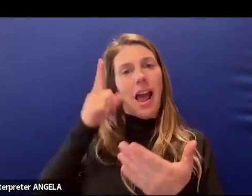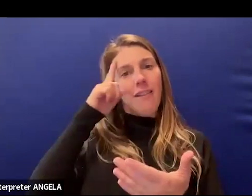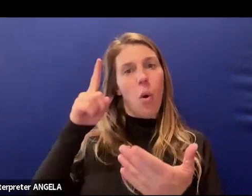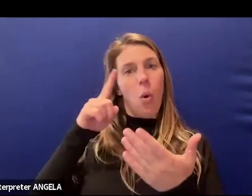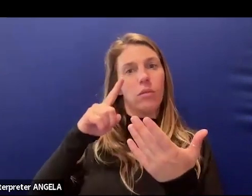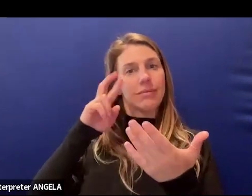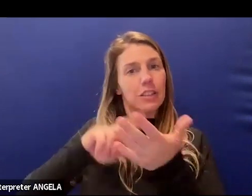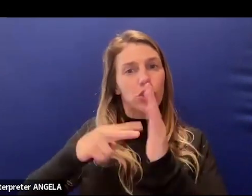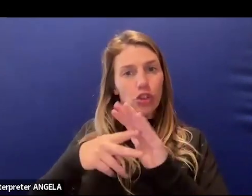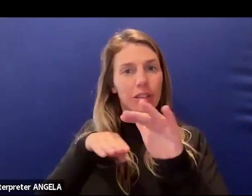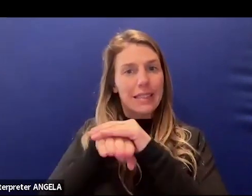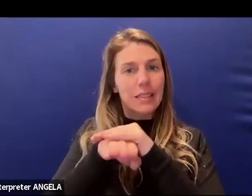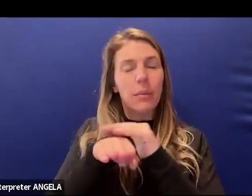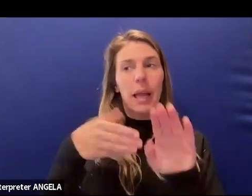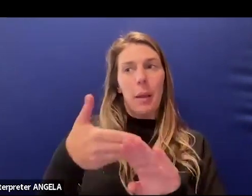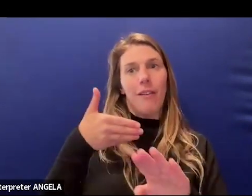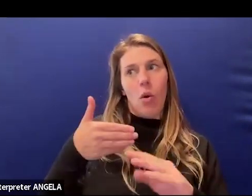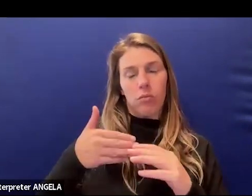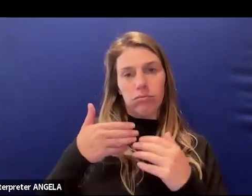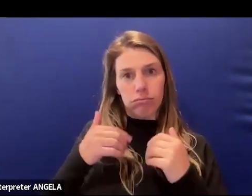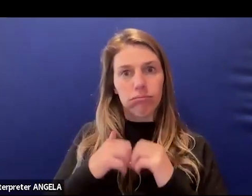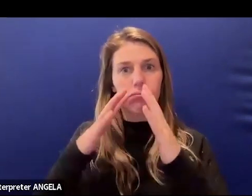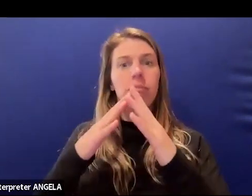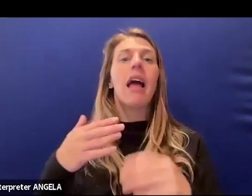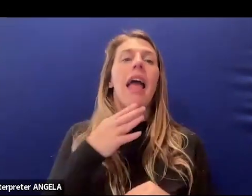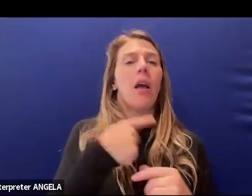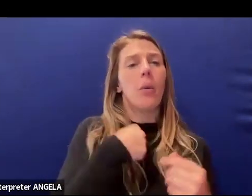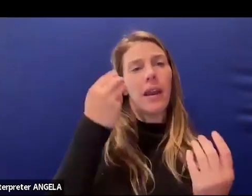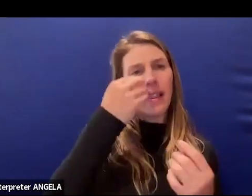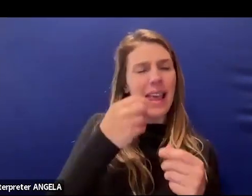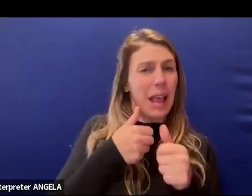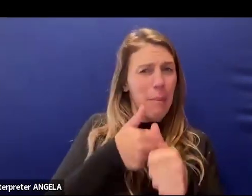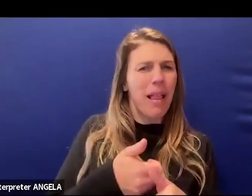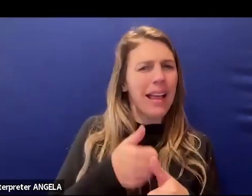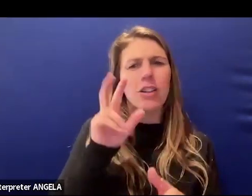to be accessible from the beginning. Within our organizations, we need to think beyond just being compliance-focused.